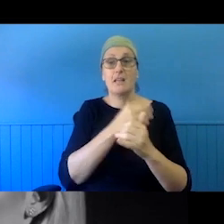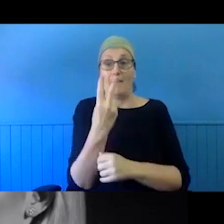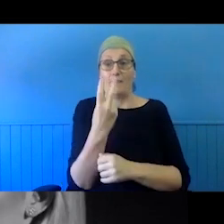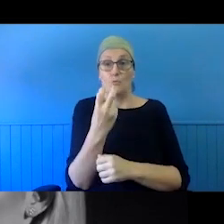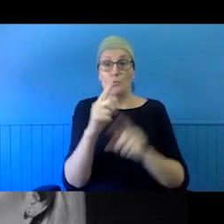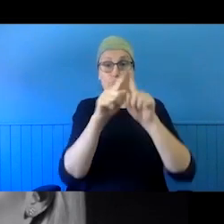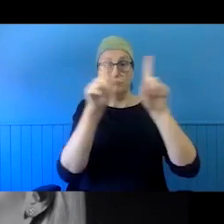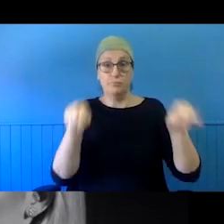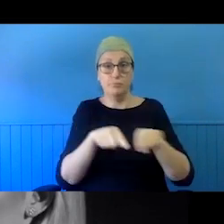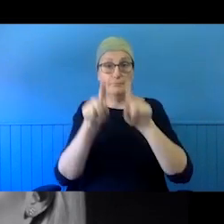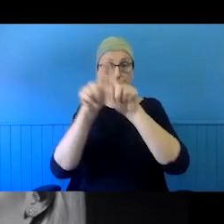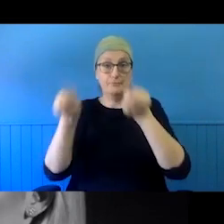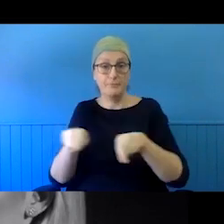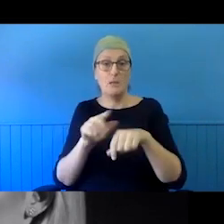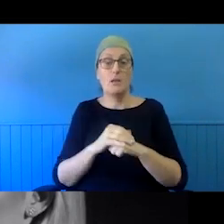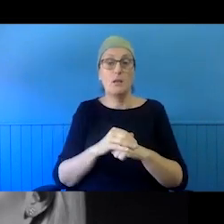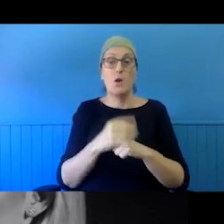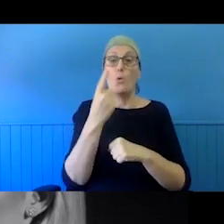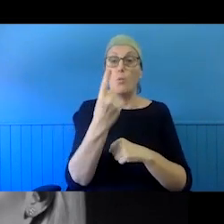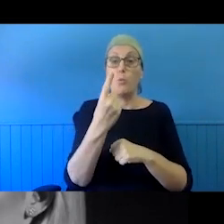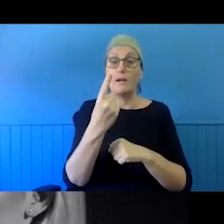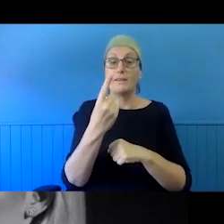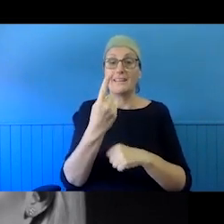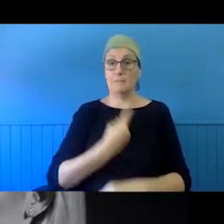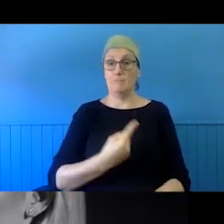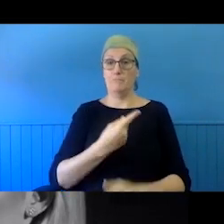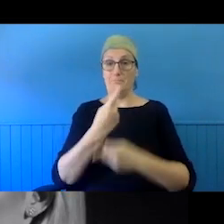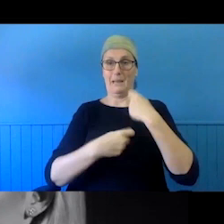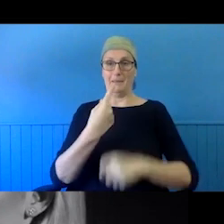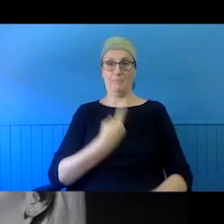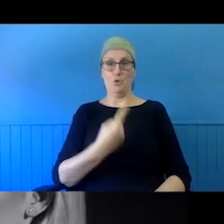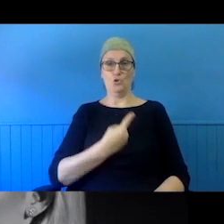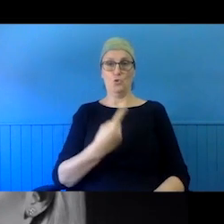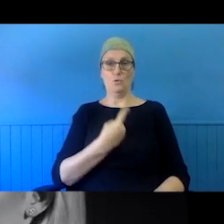is tailor-made for arts and culture. This is about, again, our superfans